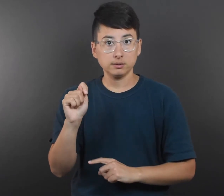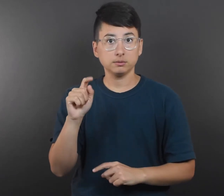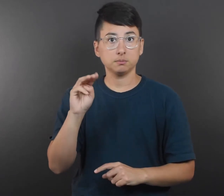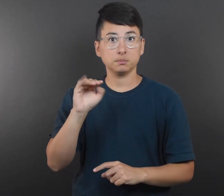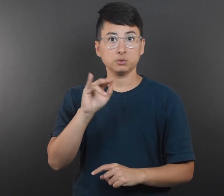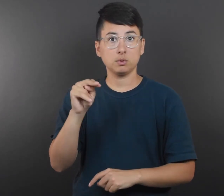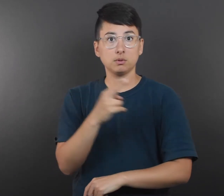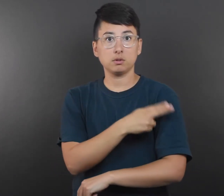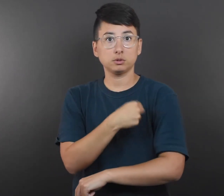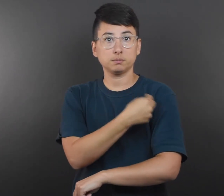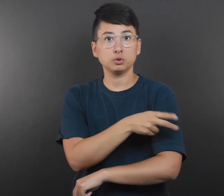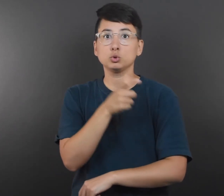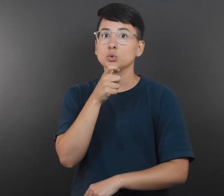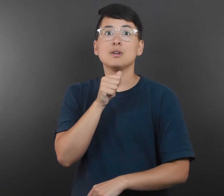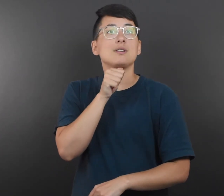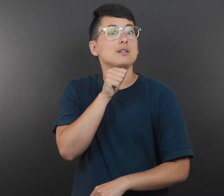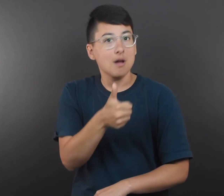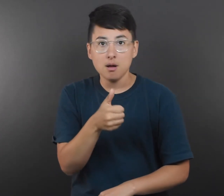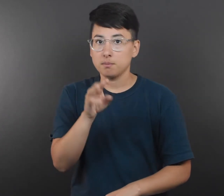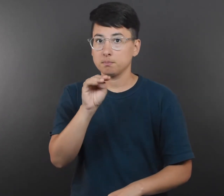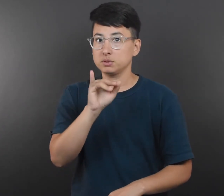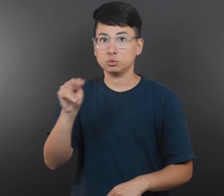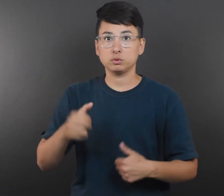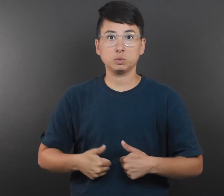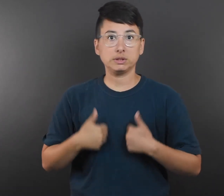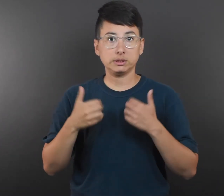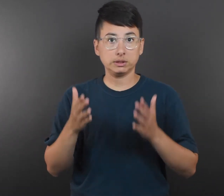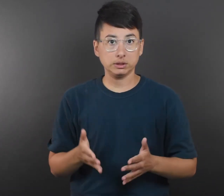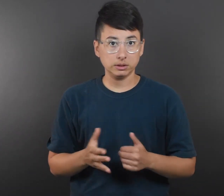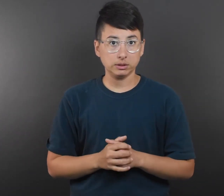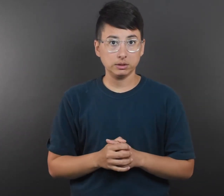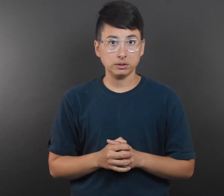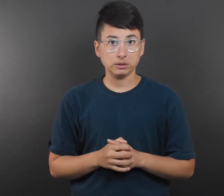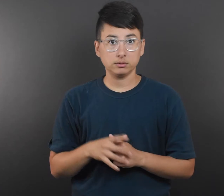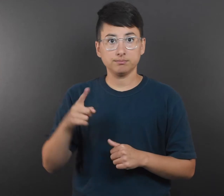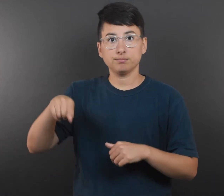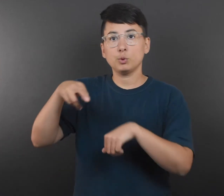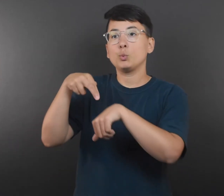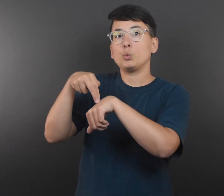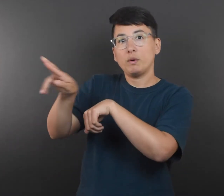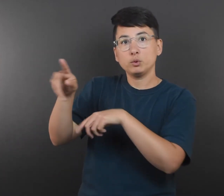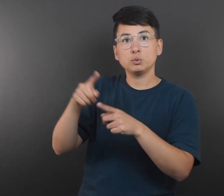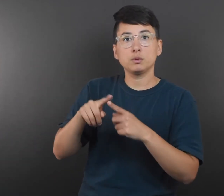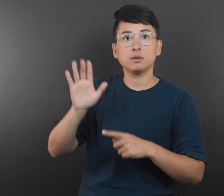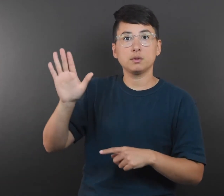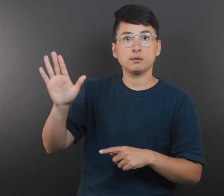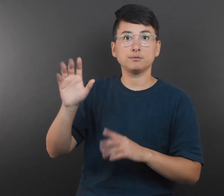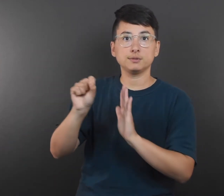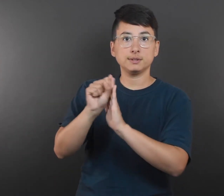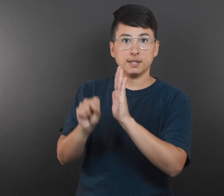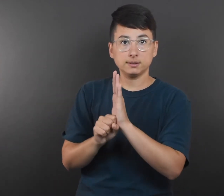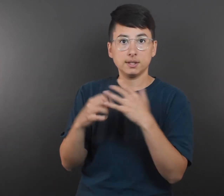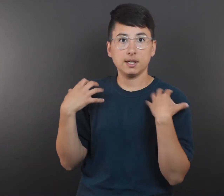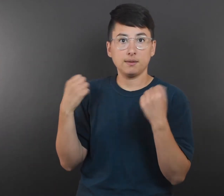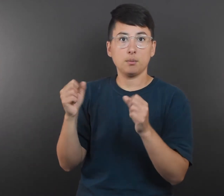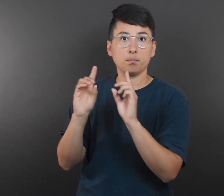at Minnesota hospitals who are not Minnesota residents; those have been referred to their respective state health departments.